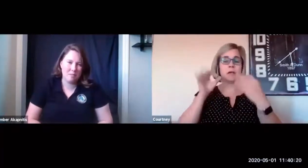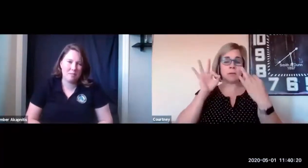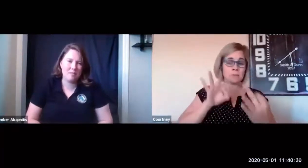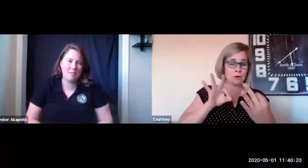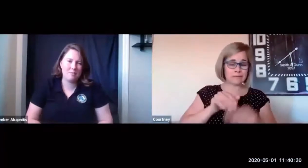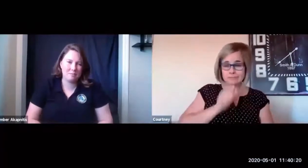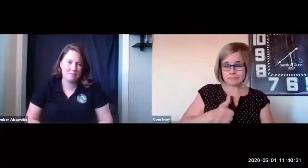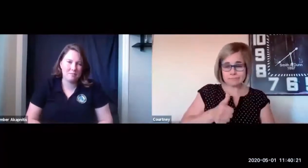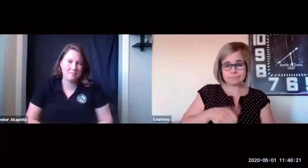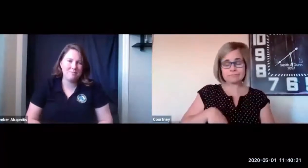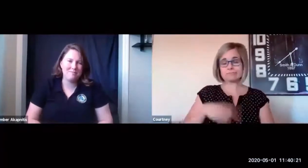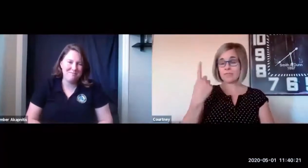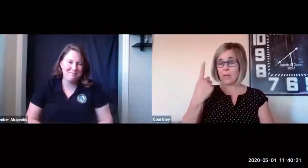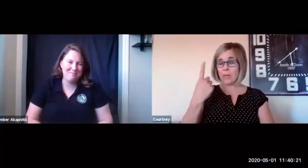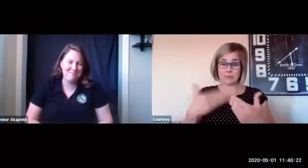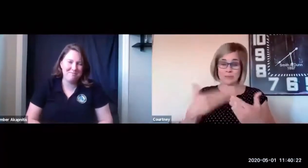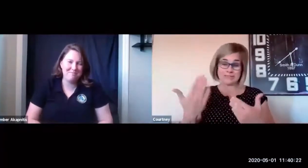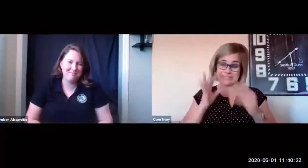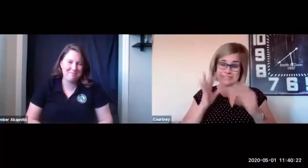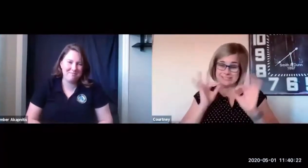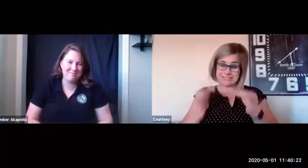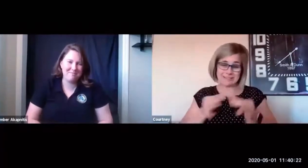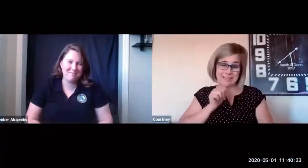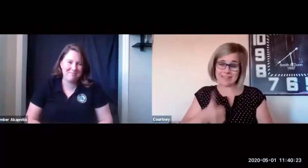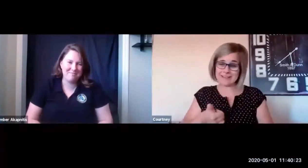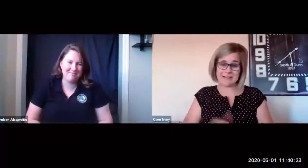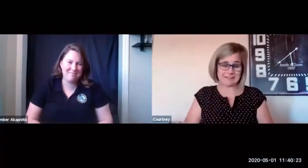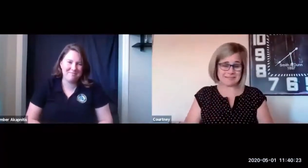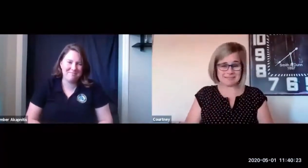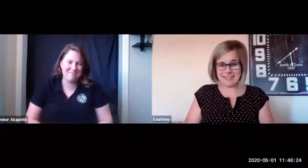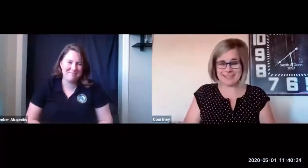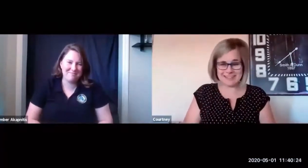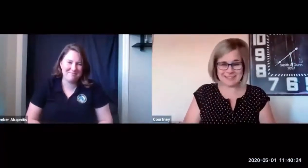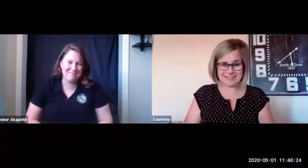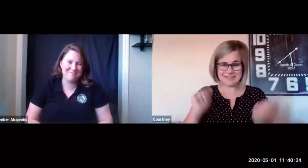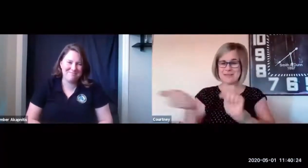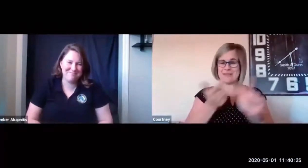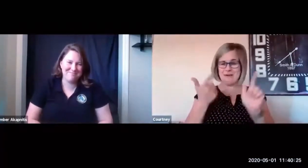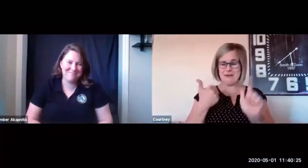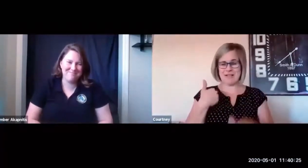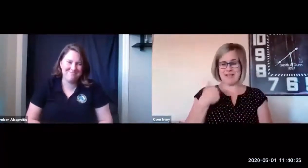the ongoing process we're not perfect and it's definitely not always easy